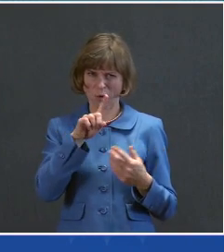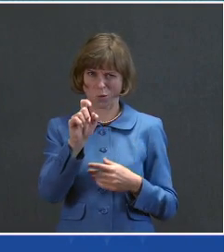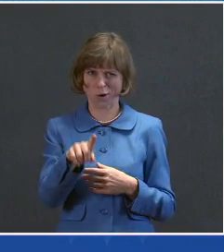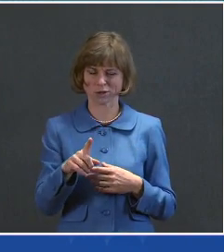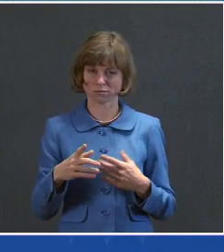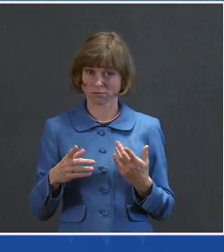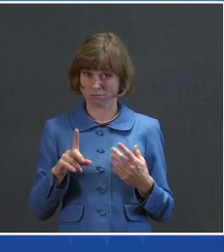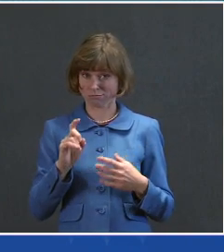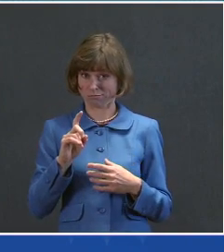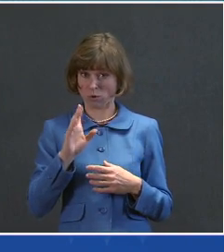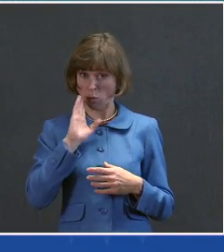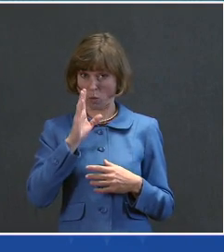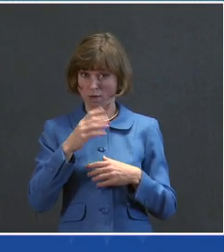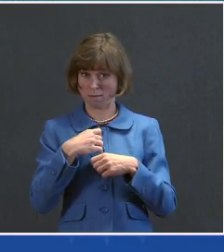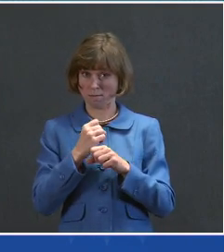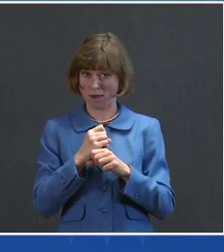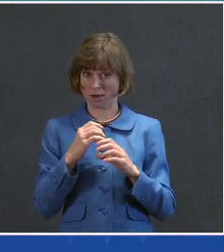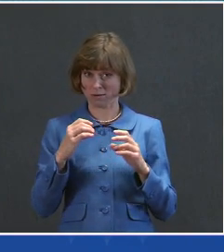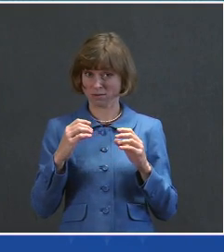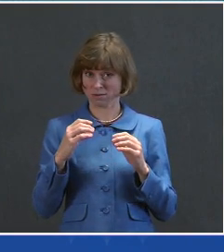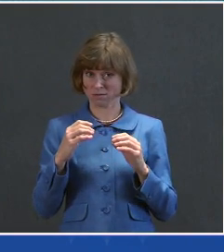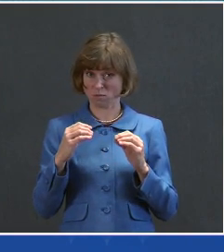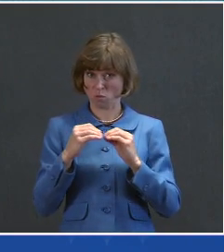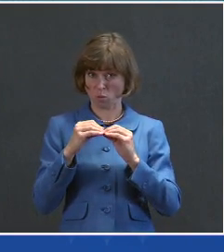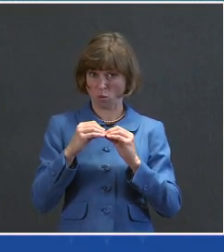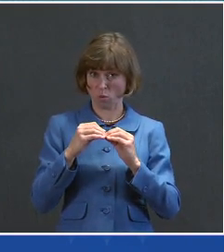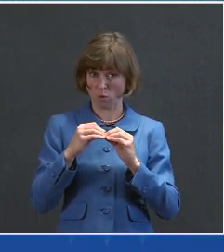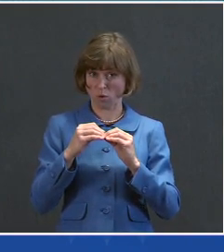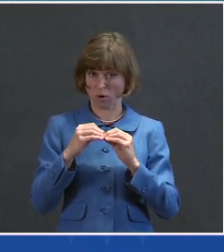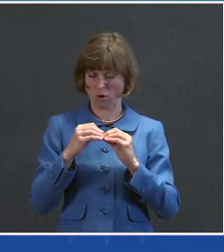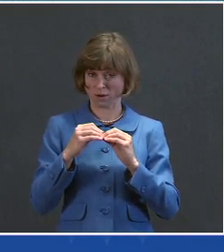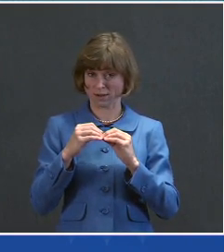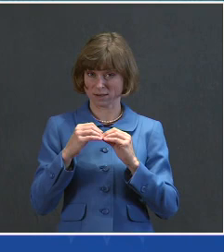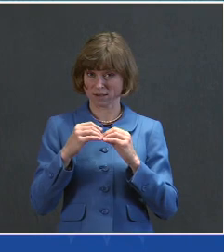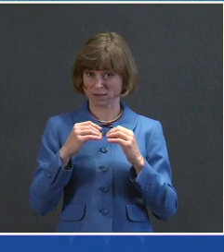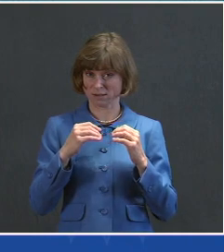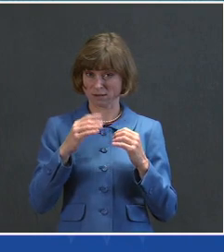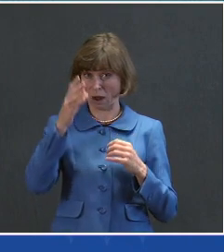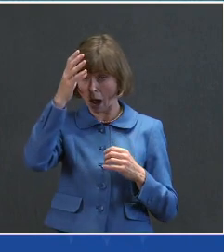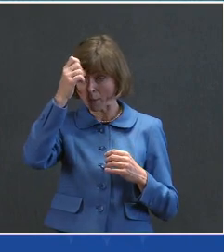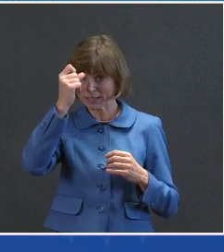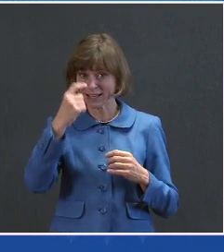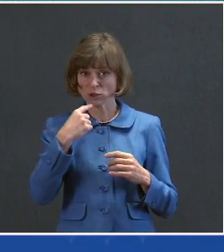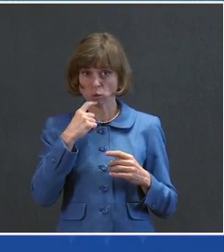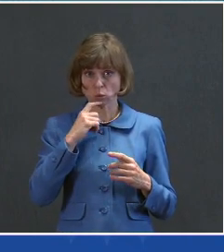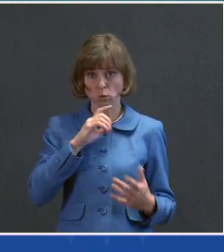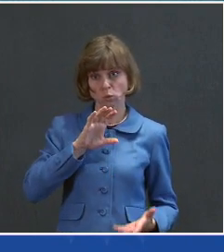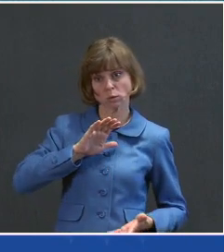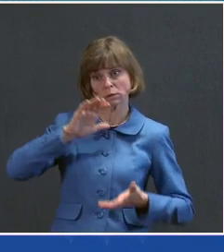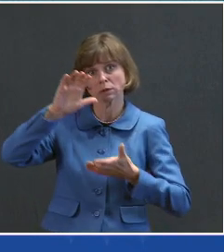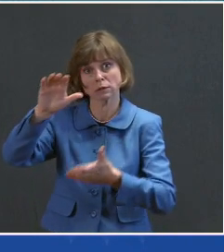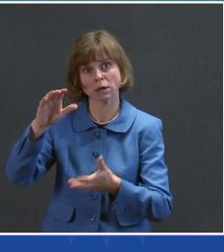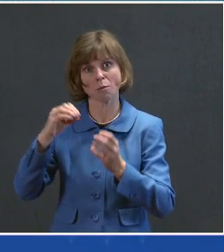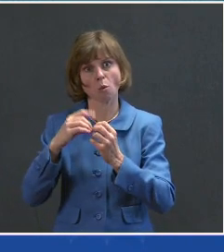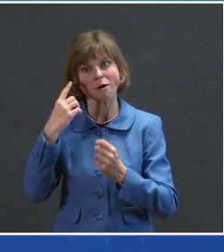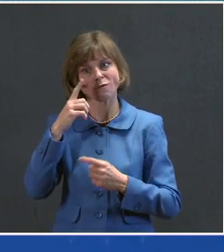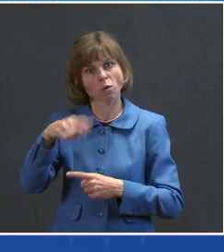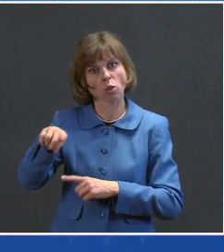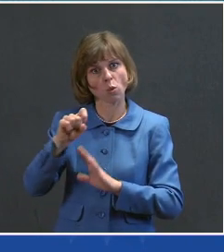you know, to distribute more of the Johnson & Johnson vaccine to more rural states where they might not have the capacity for the --